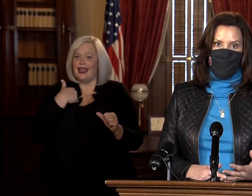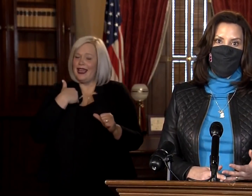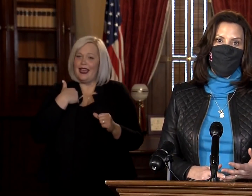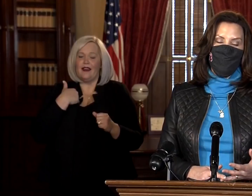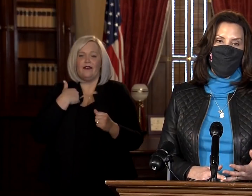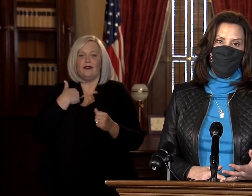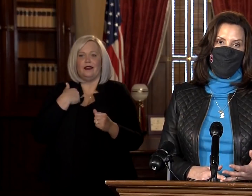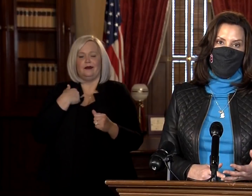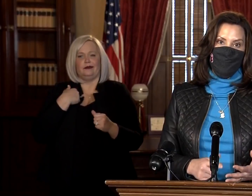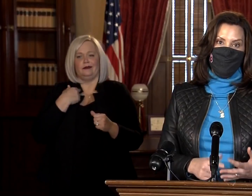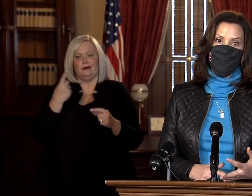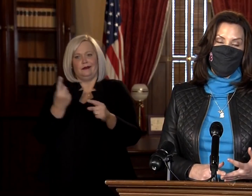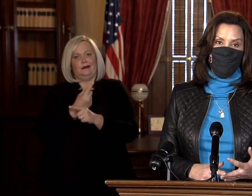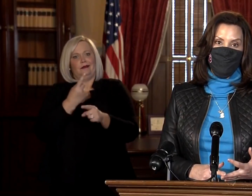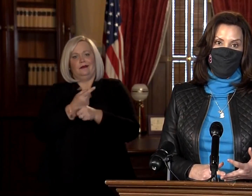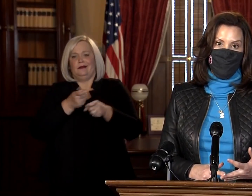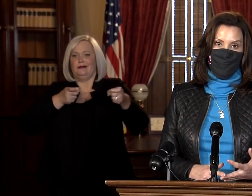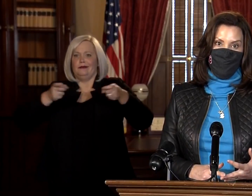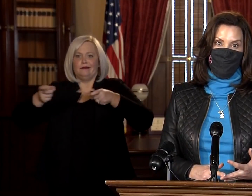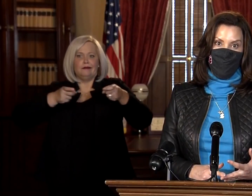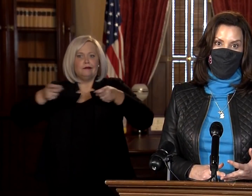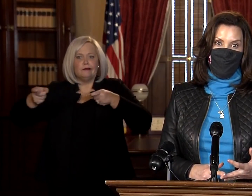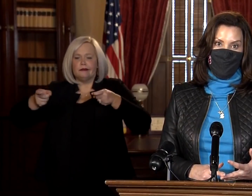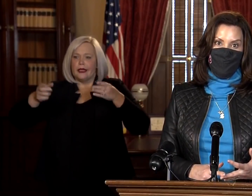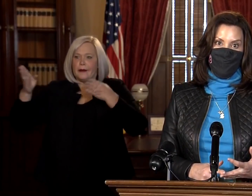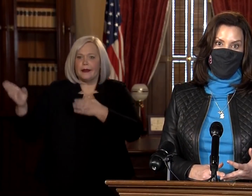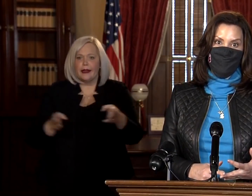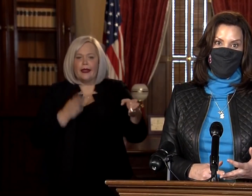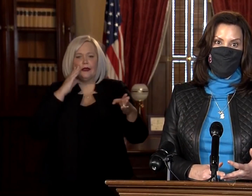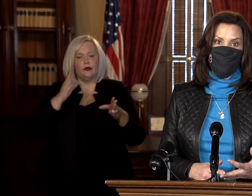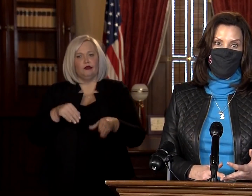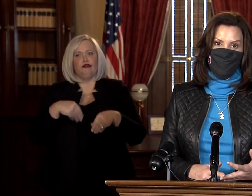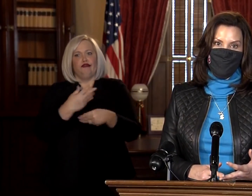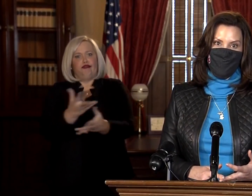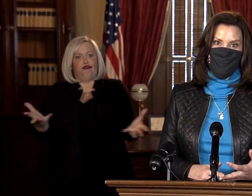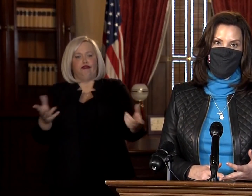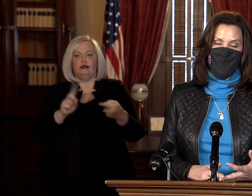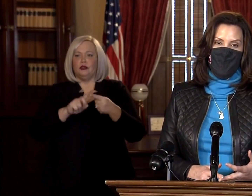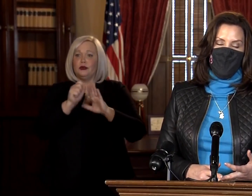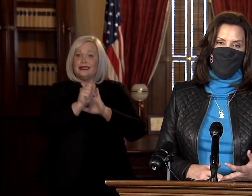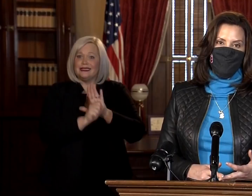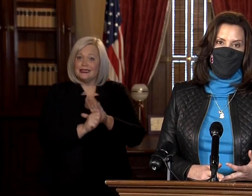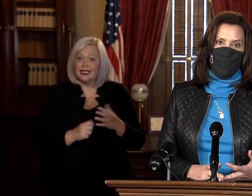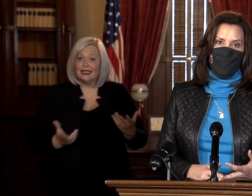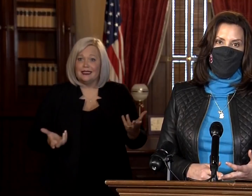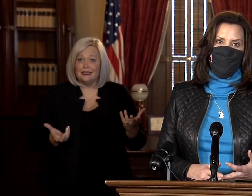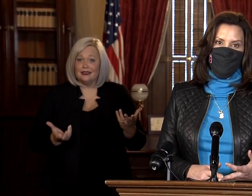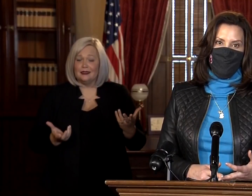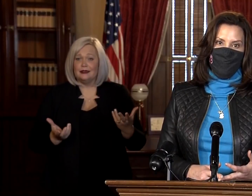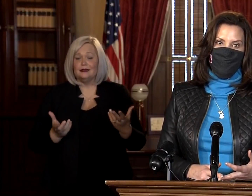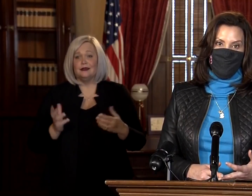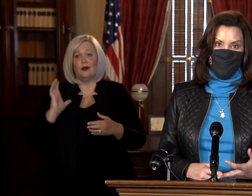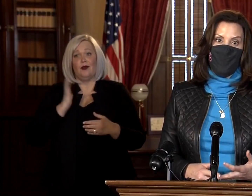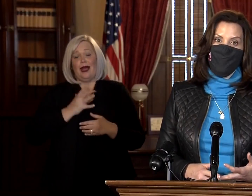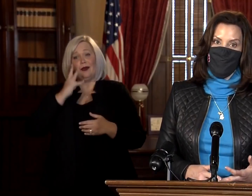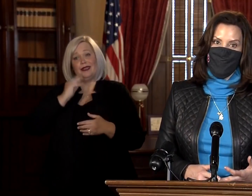as possible but with a federal government that still doesn’t government that still doesn’t have a reliable regular have a reliable regular administration and plan for administration and plan for getting Vaccines to the states.